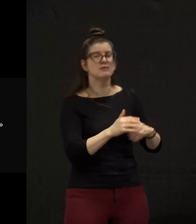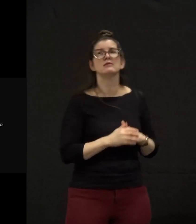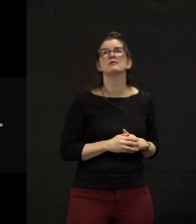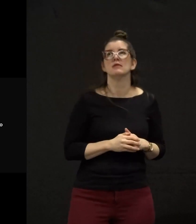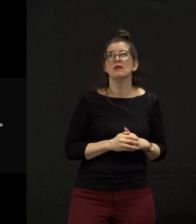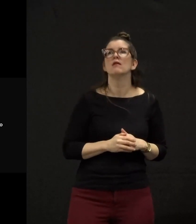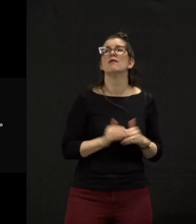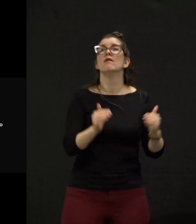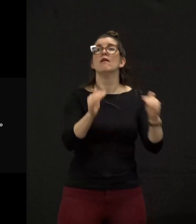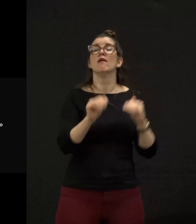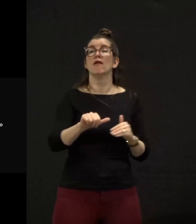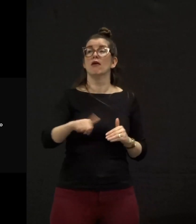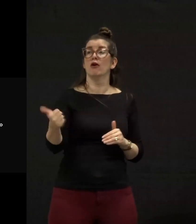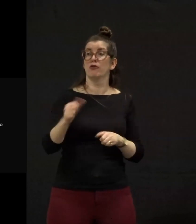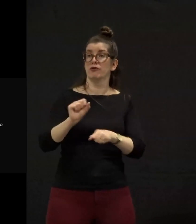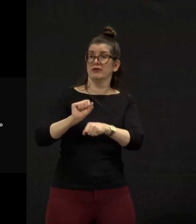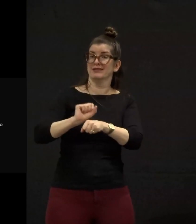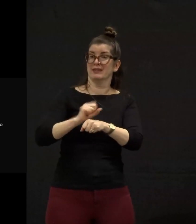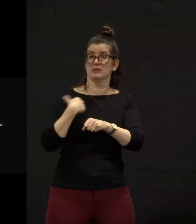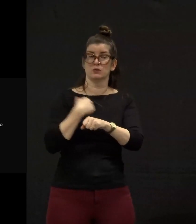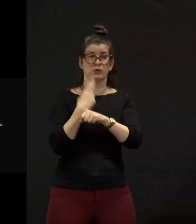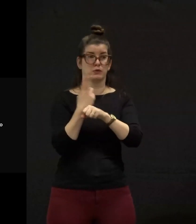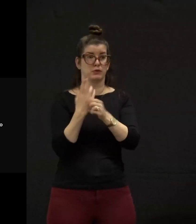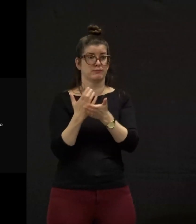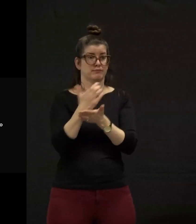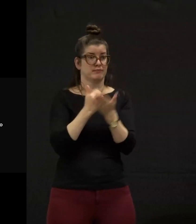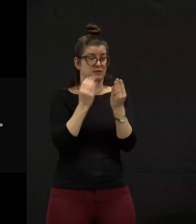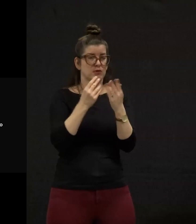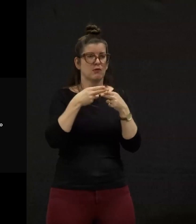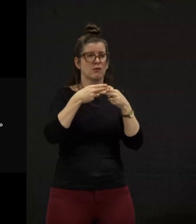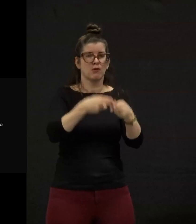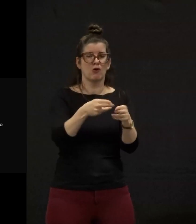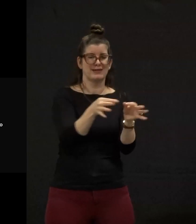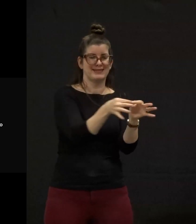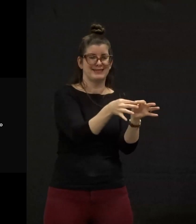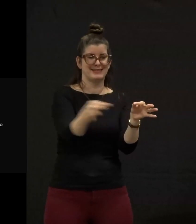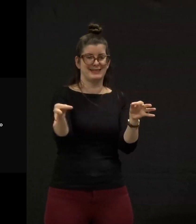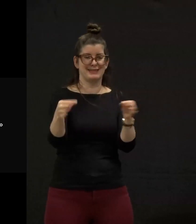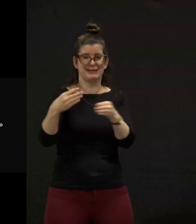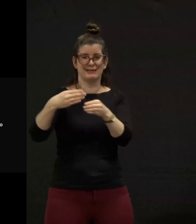Task we've collected information on is something called a Sentence Completion Task.